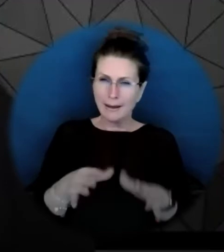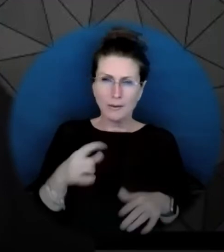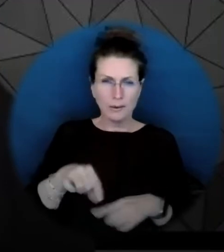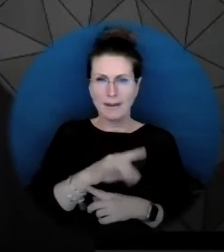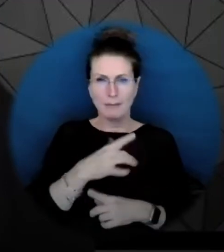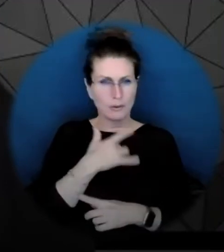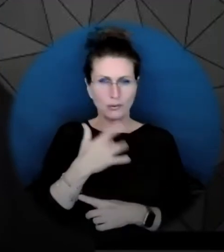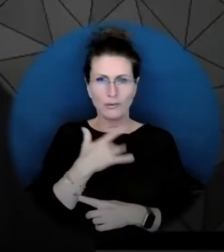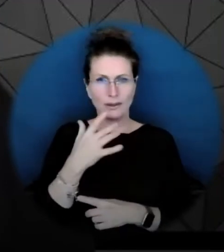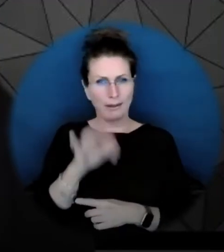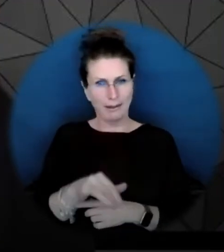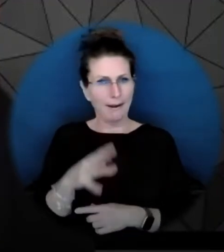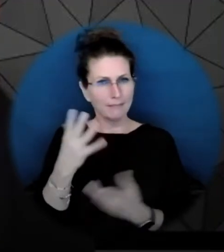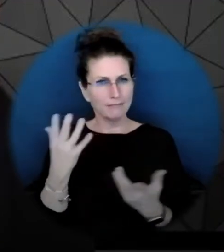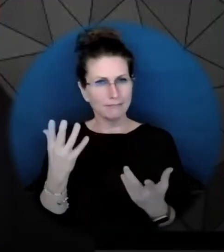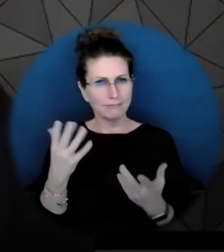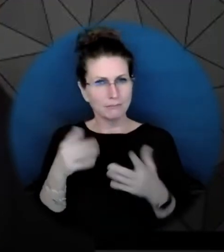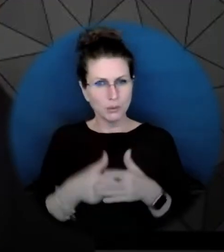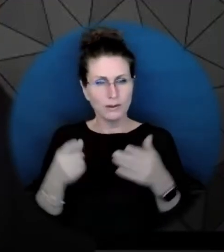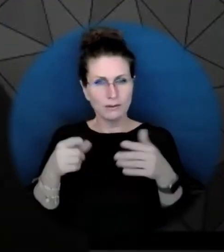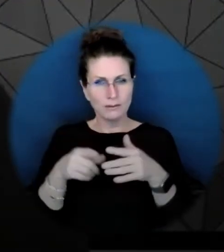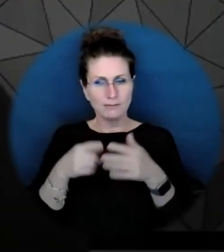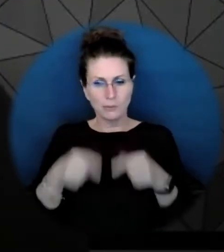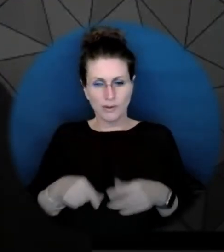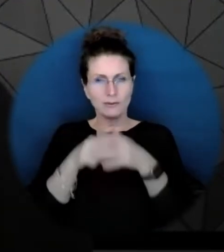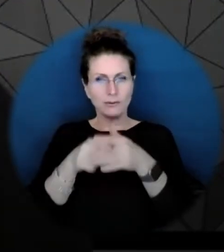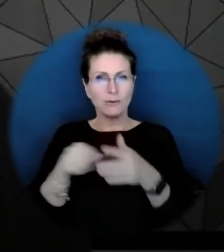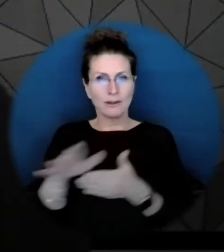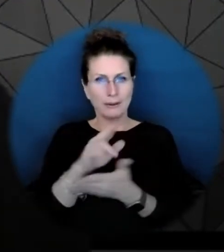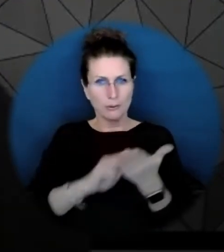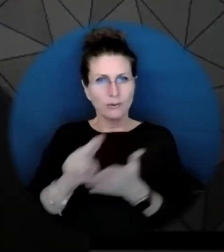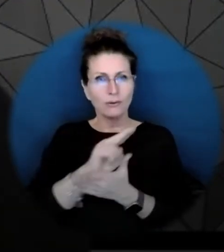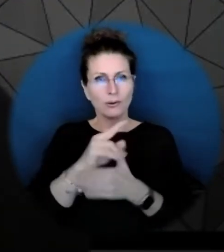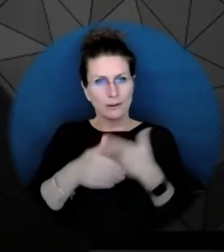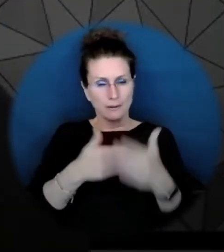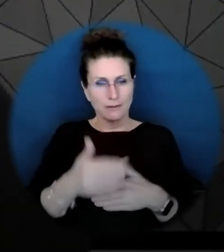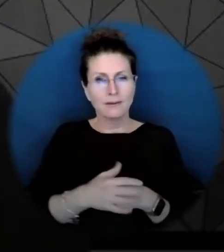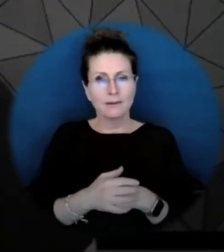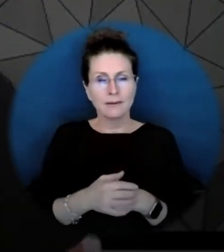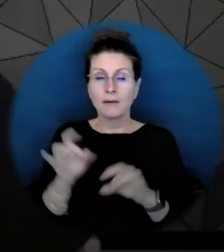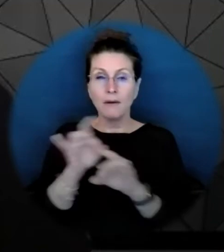as they begin their academic journeys. The tragedy that happened at Ecole Polytechnique